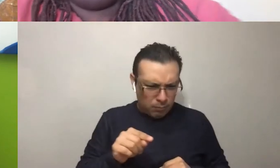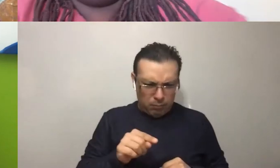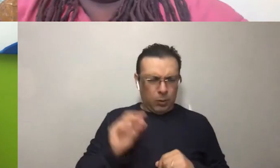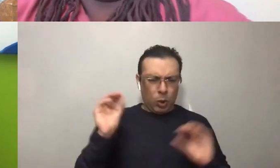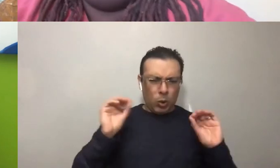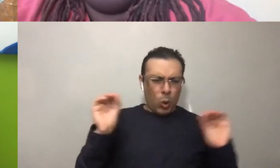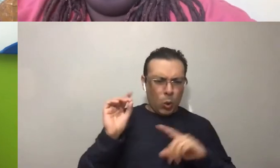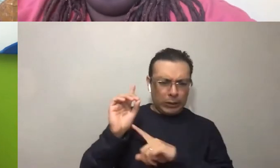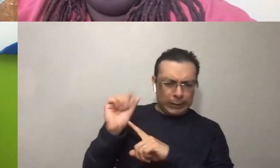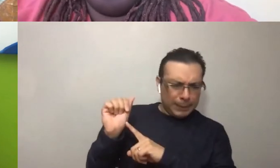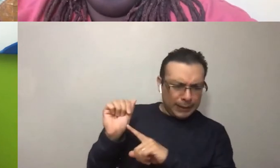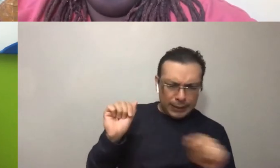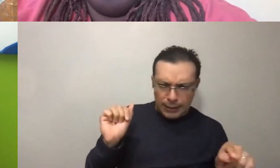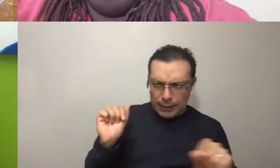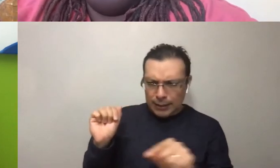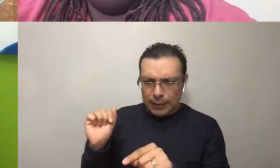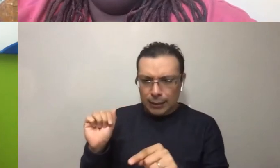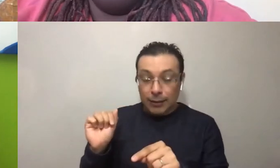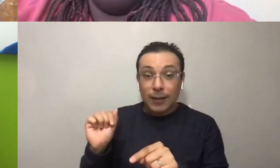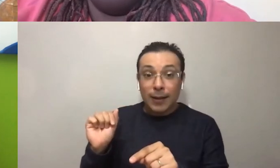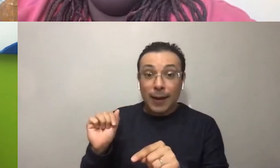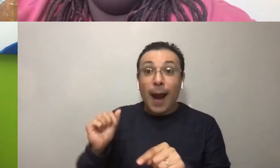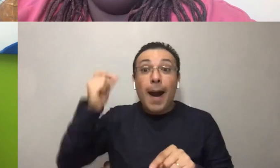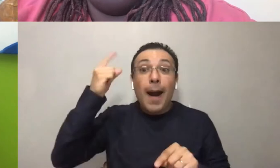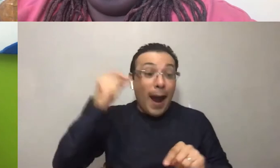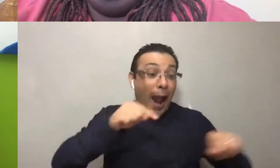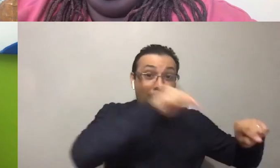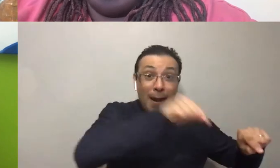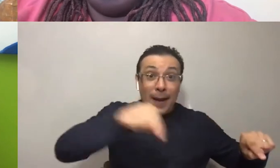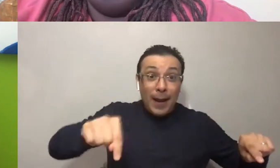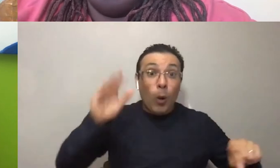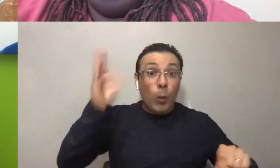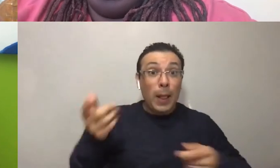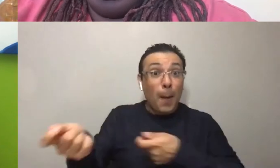that are getting funded to include us in the work that they’re getting funded for. And that’s also a little bit problematic, right?